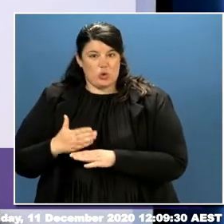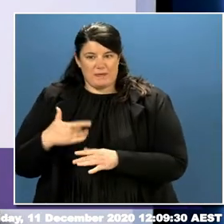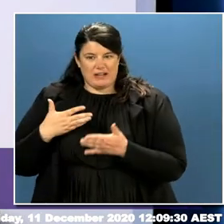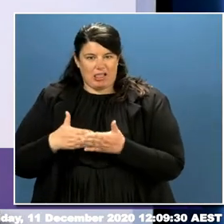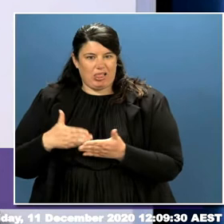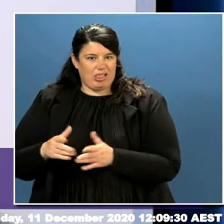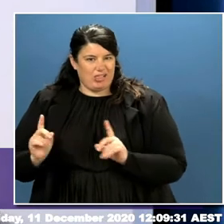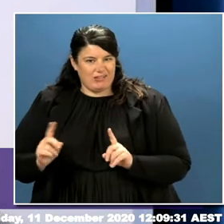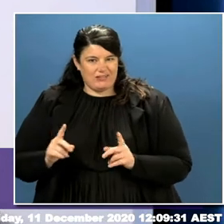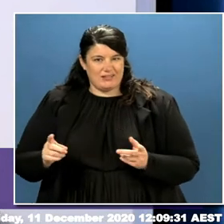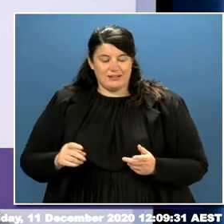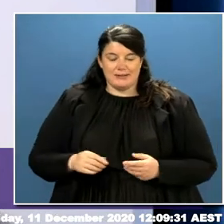That's a hard question.